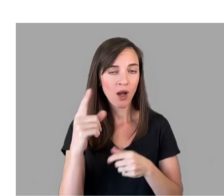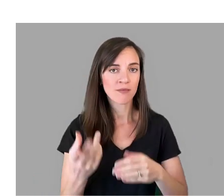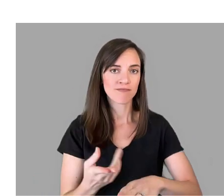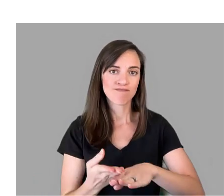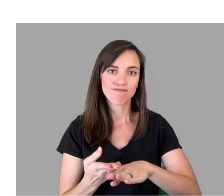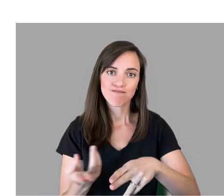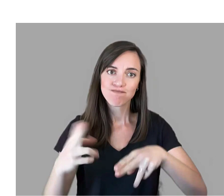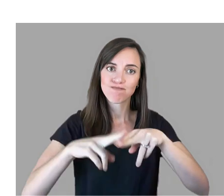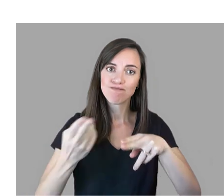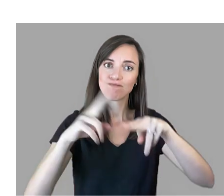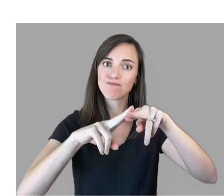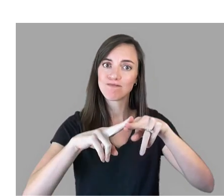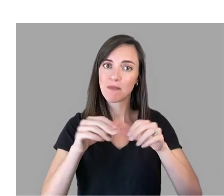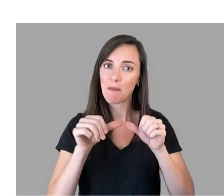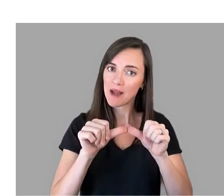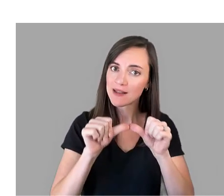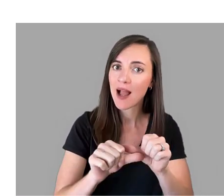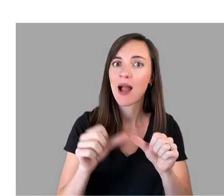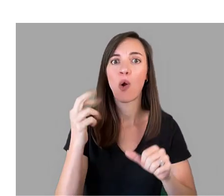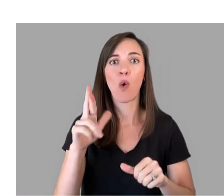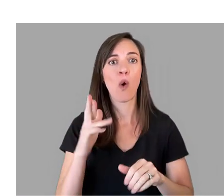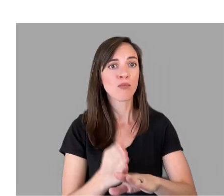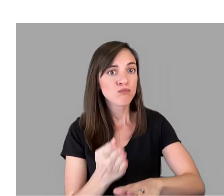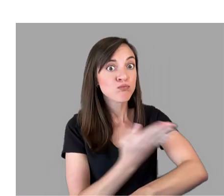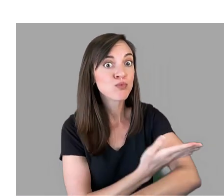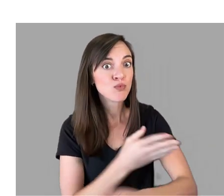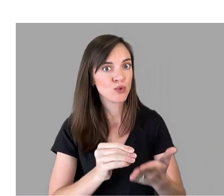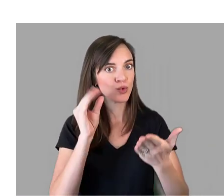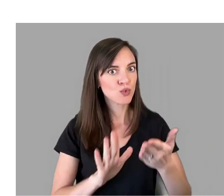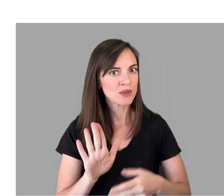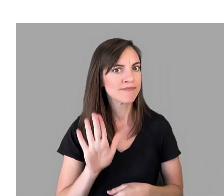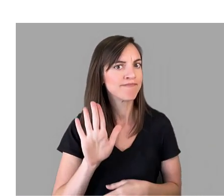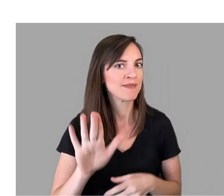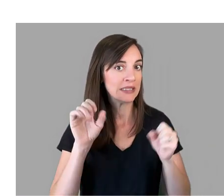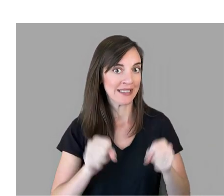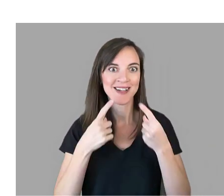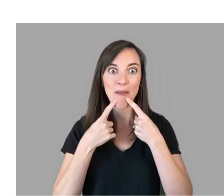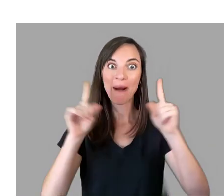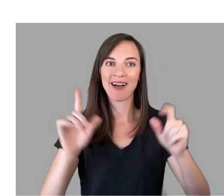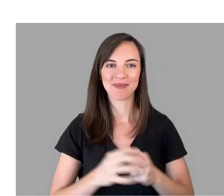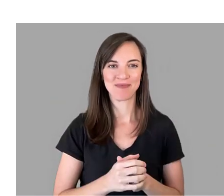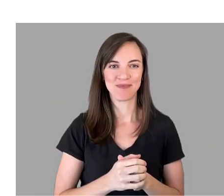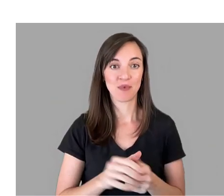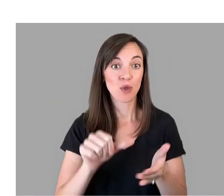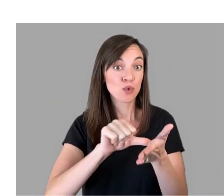maintain, or improve the functional capabilities of a child with a disability. The term does not